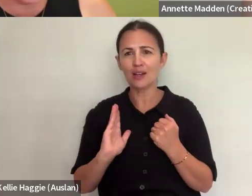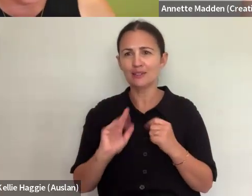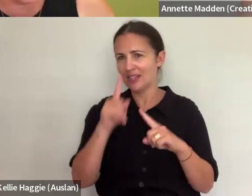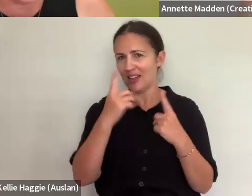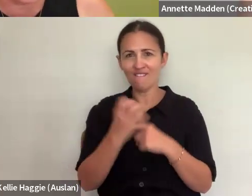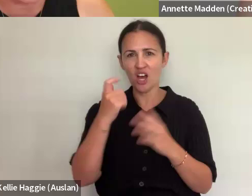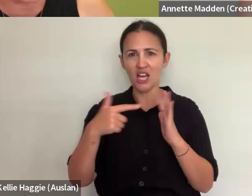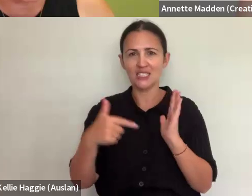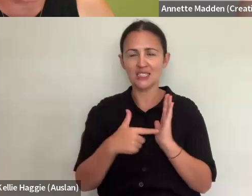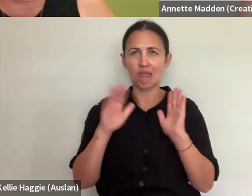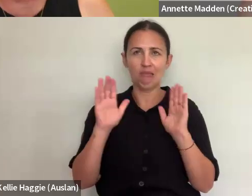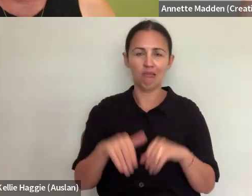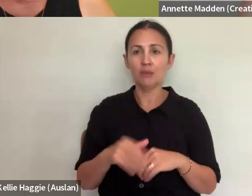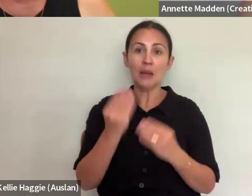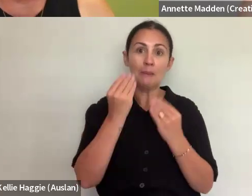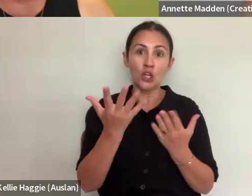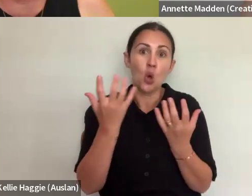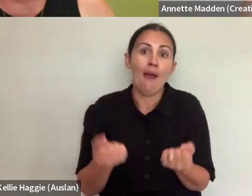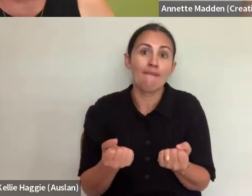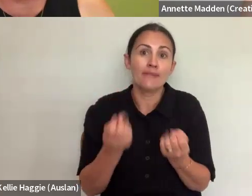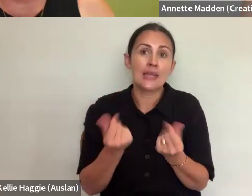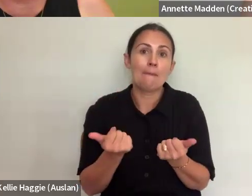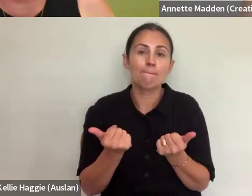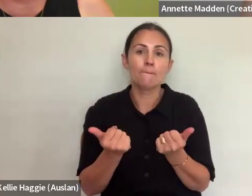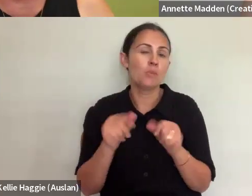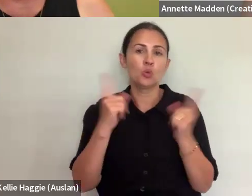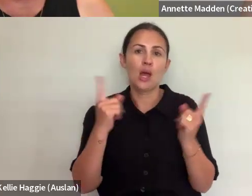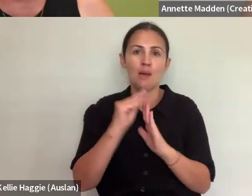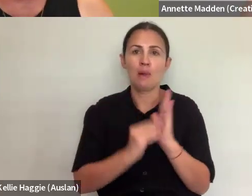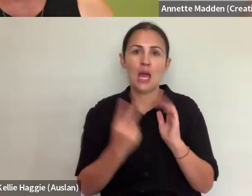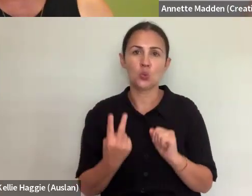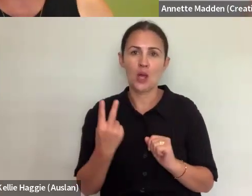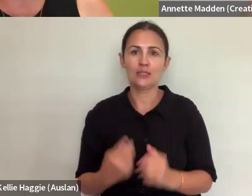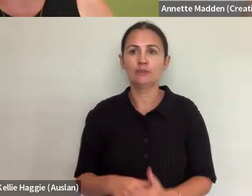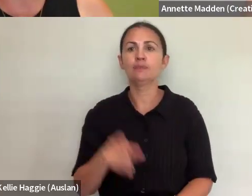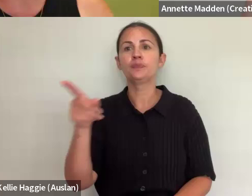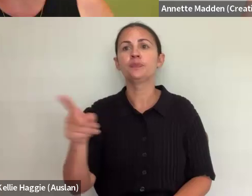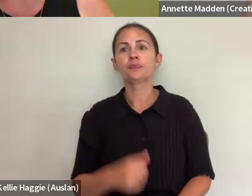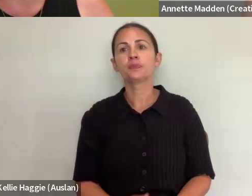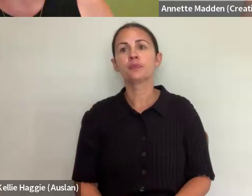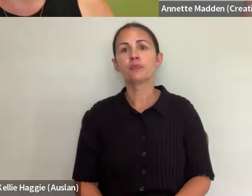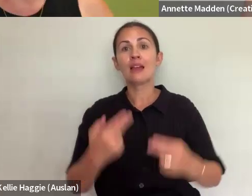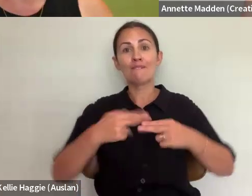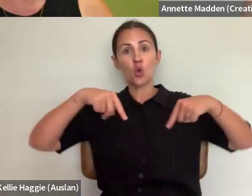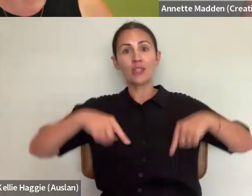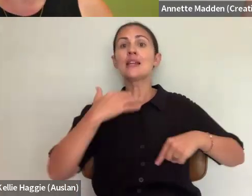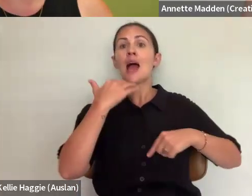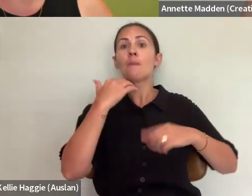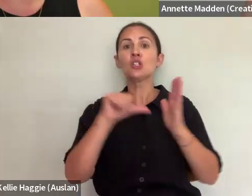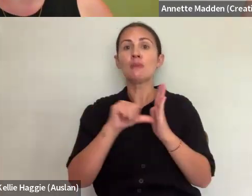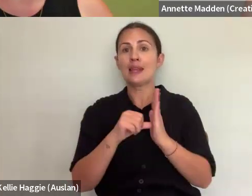It's there somewhere in the guidelines or the FAQs I just can't find them